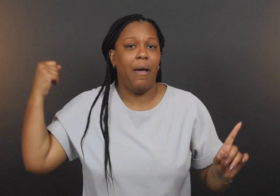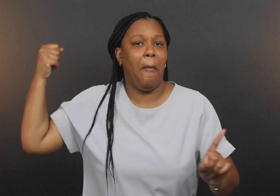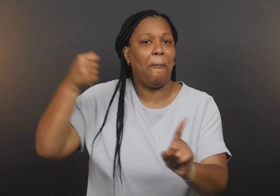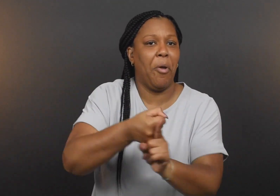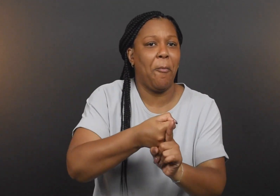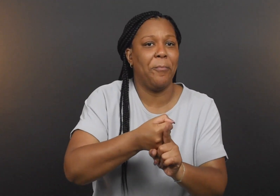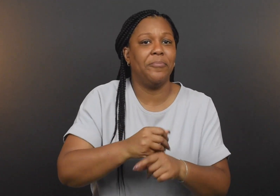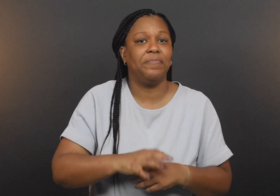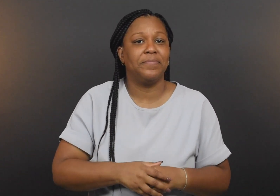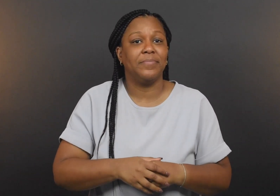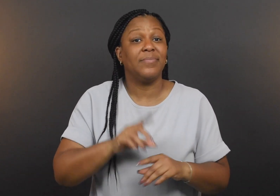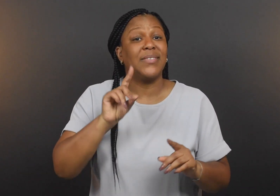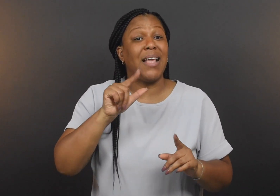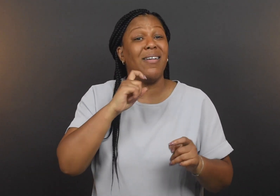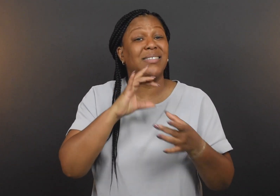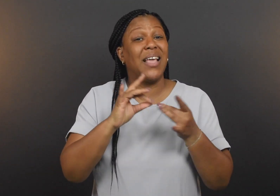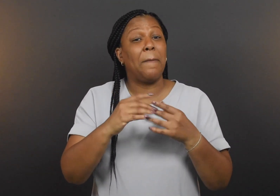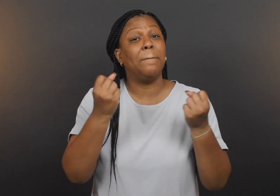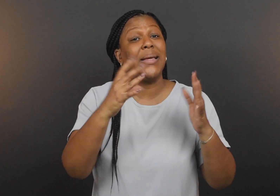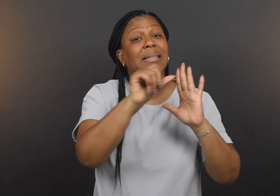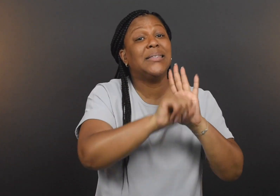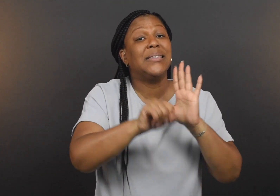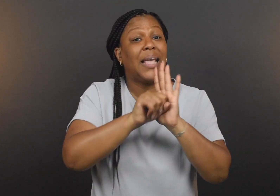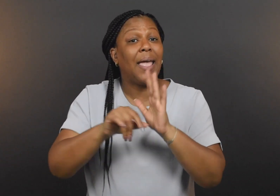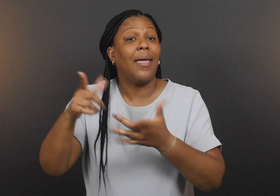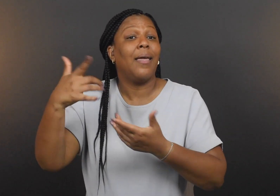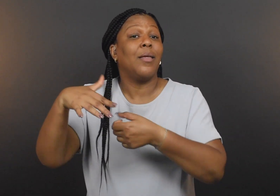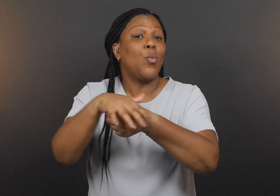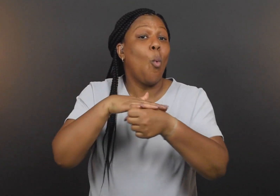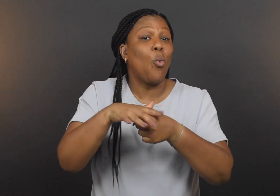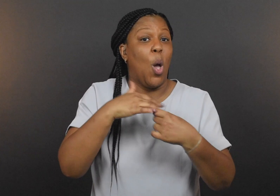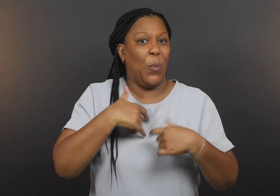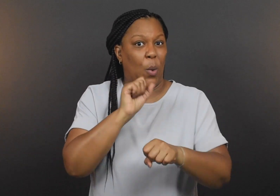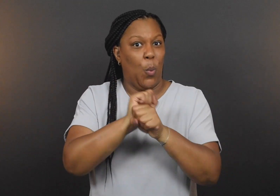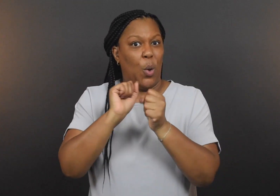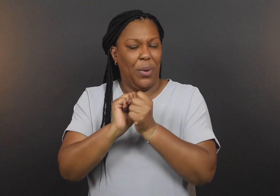says. “Many states and localities we work with did a great job.”